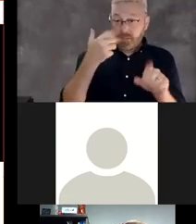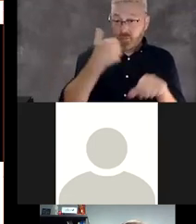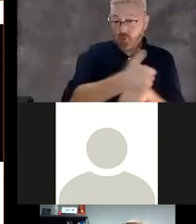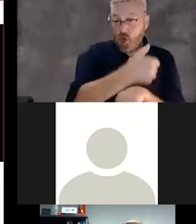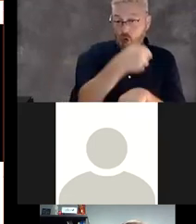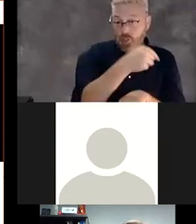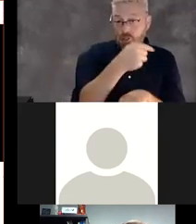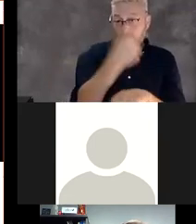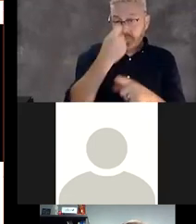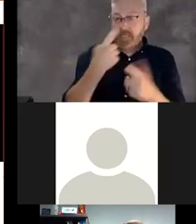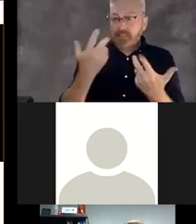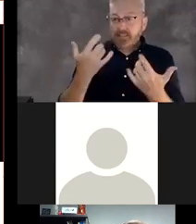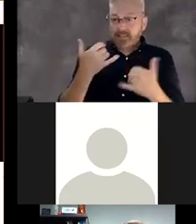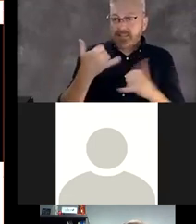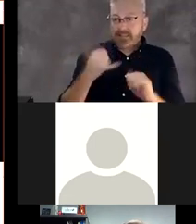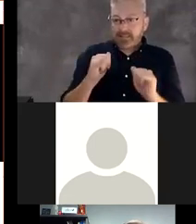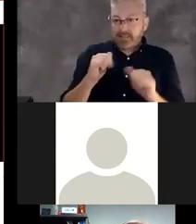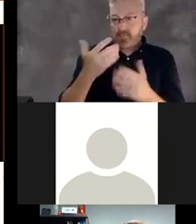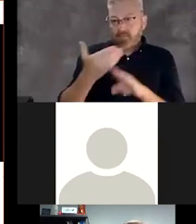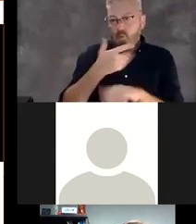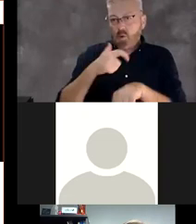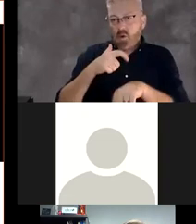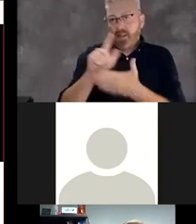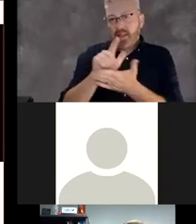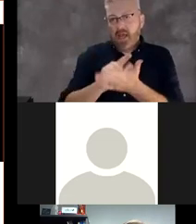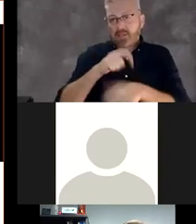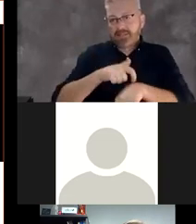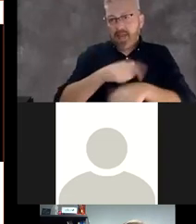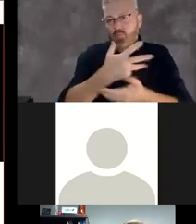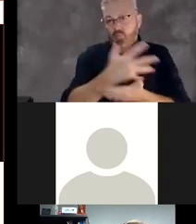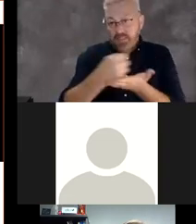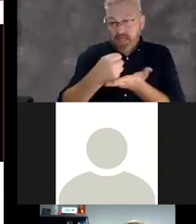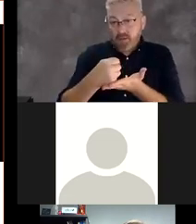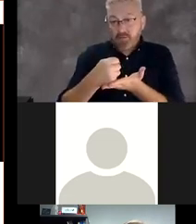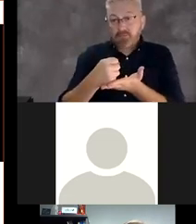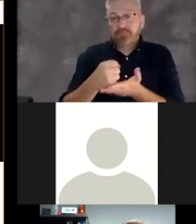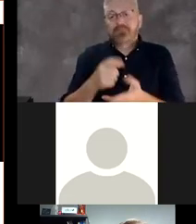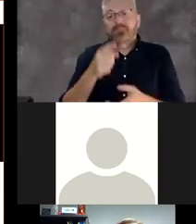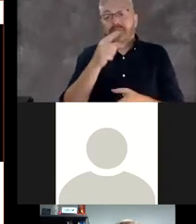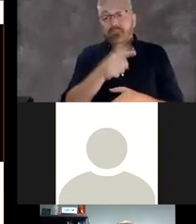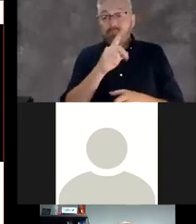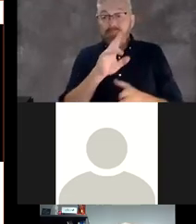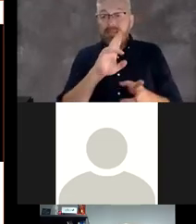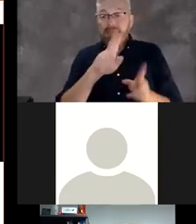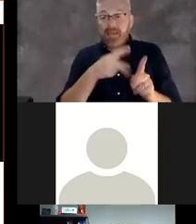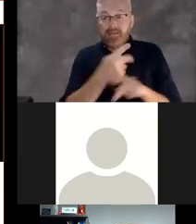WITHIN THE STATUTE OF LIMITATIONS? SO STATUTE OF LIMITATIONS ON THESE TYPES OF SCENARIOS ALWAYS